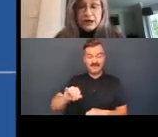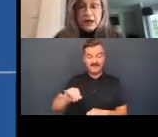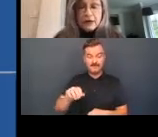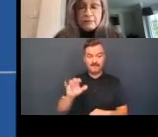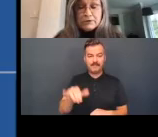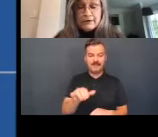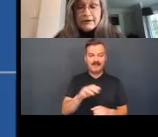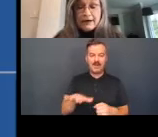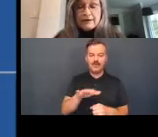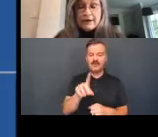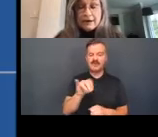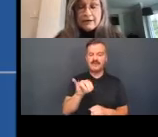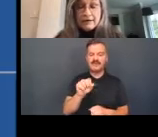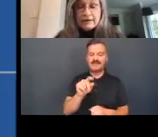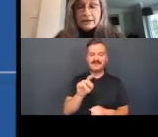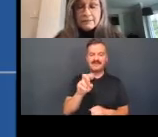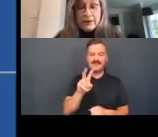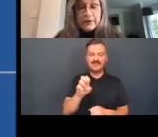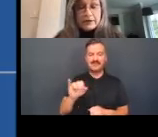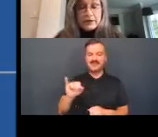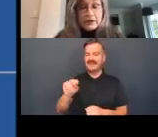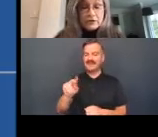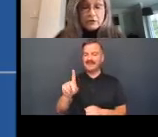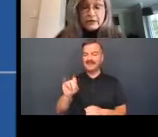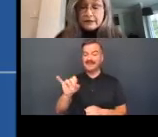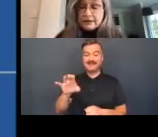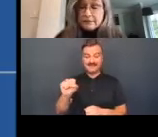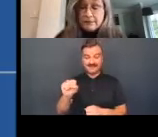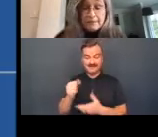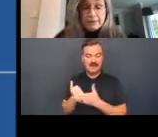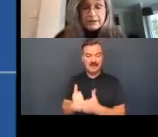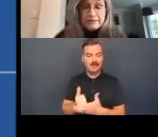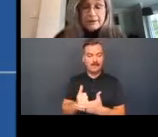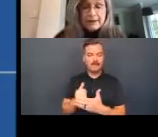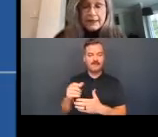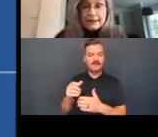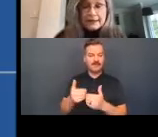help to even out the health disparities do to racism able ism and classes on